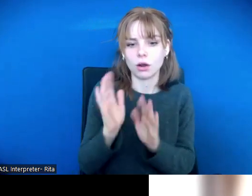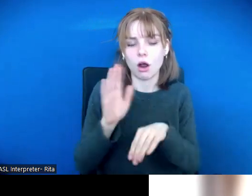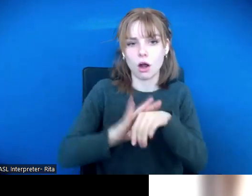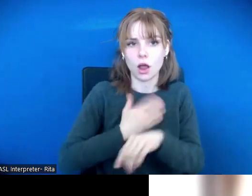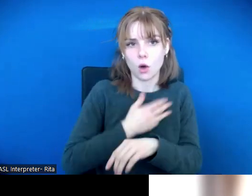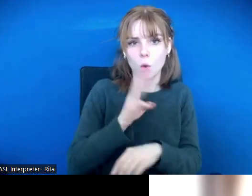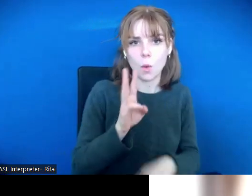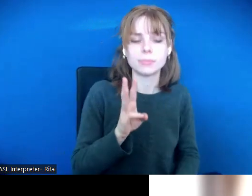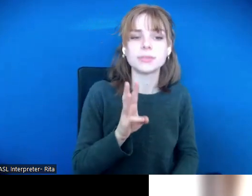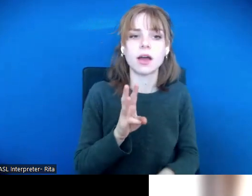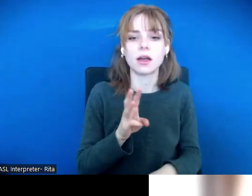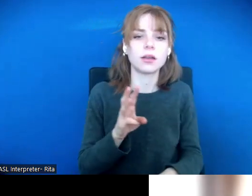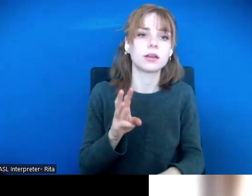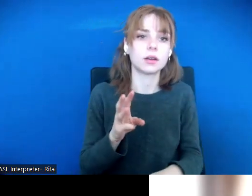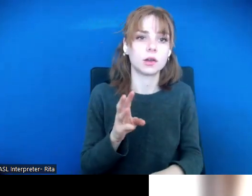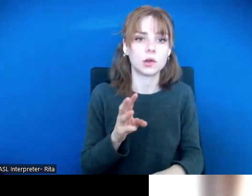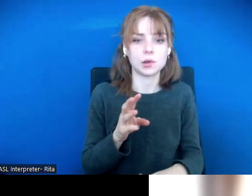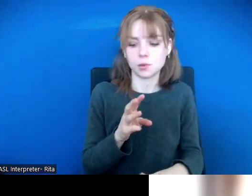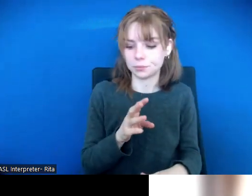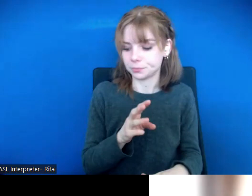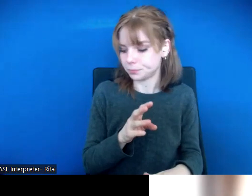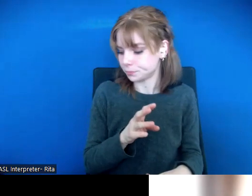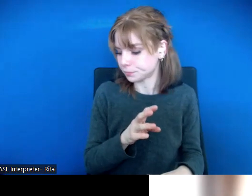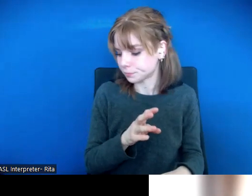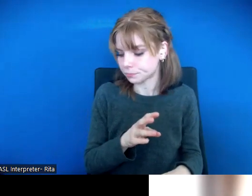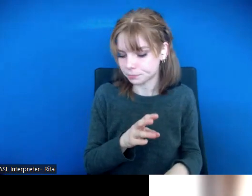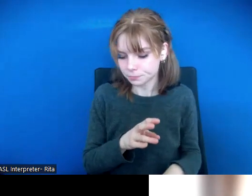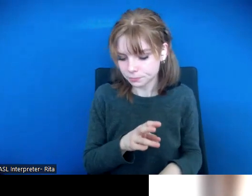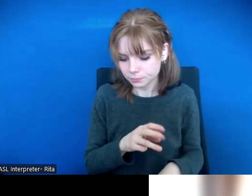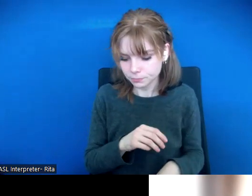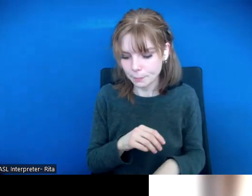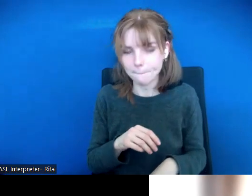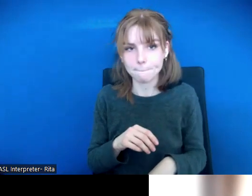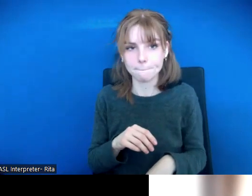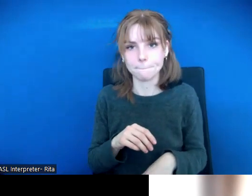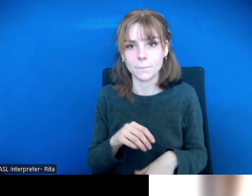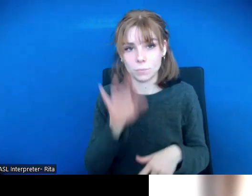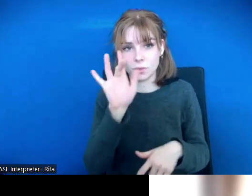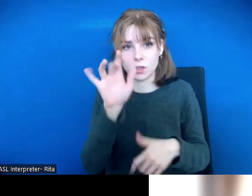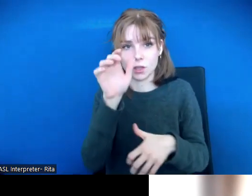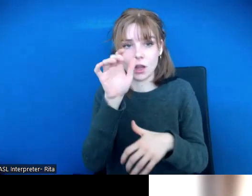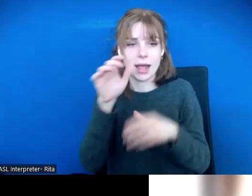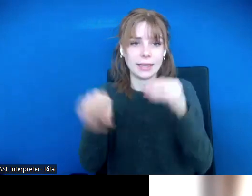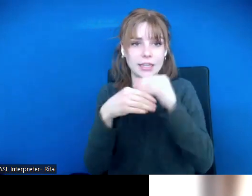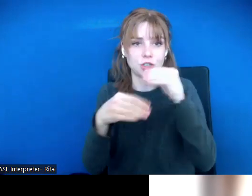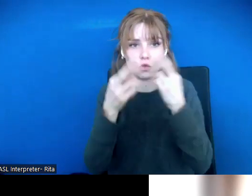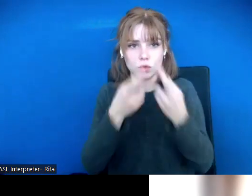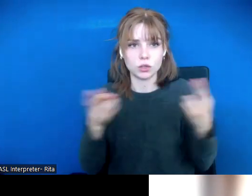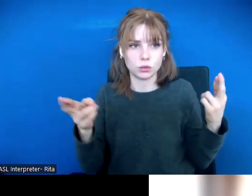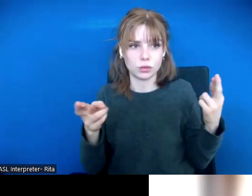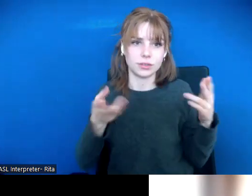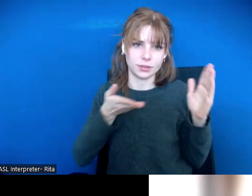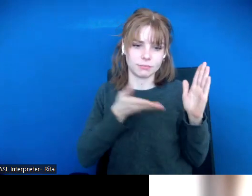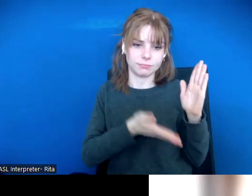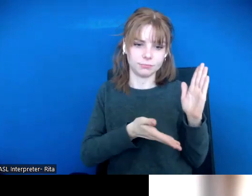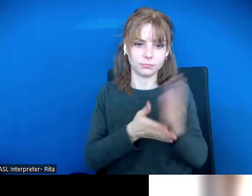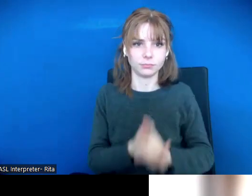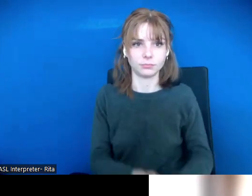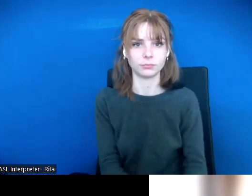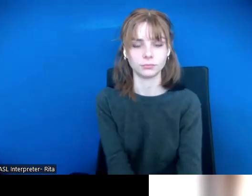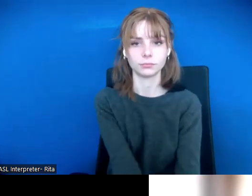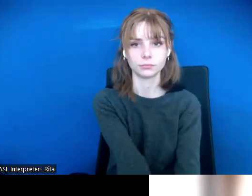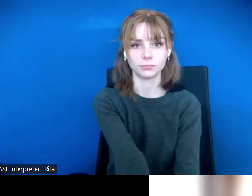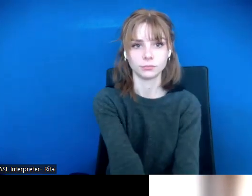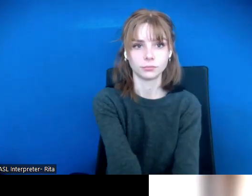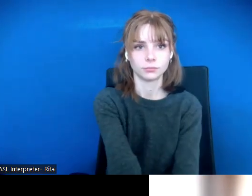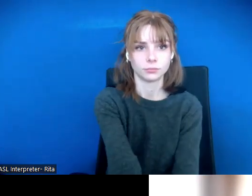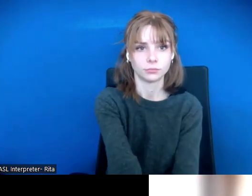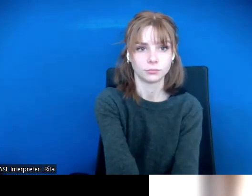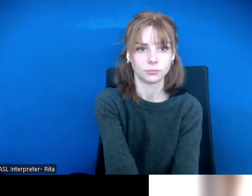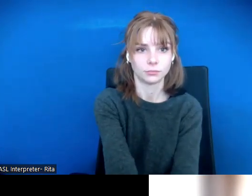I'm going to put our website in there right now.